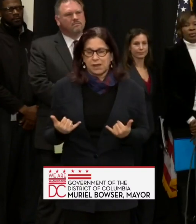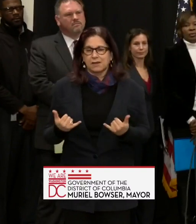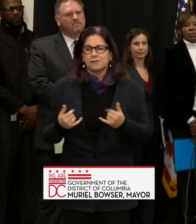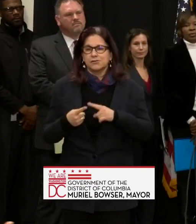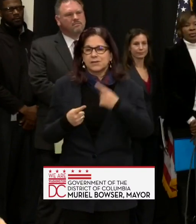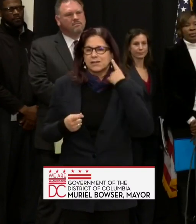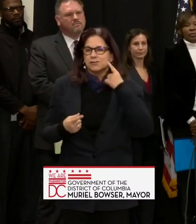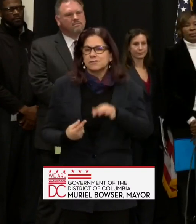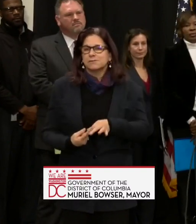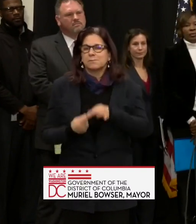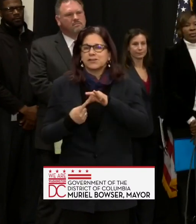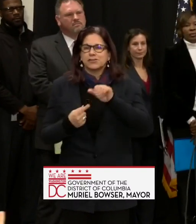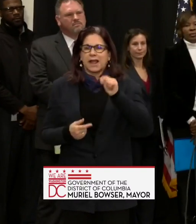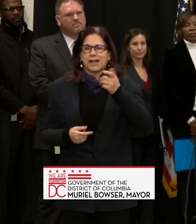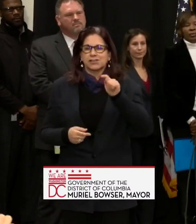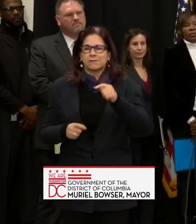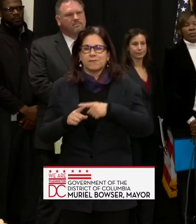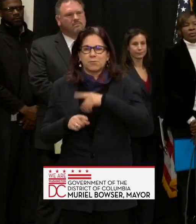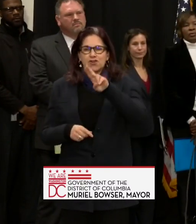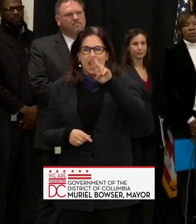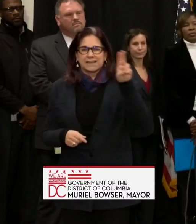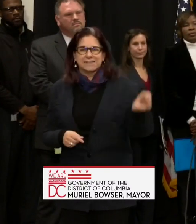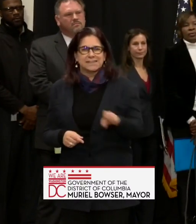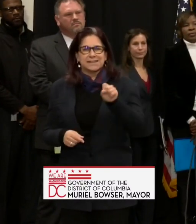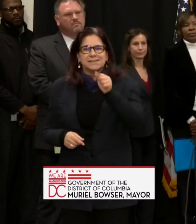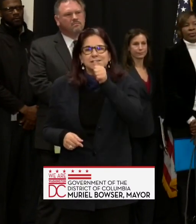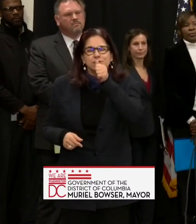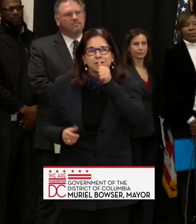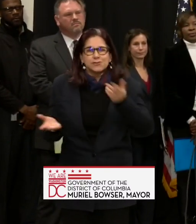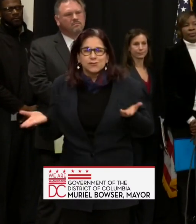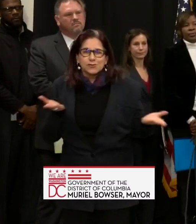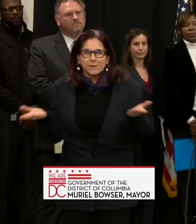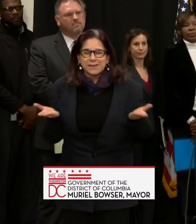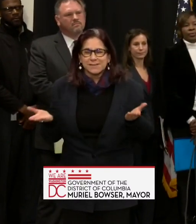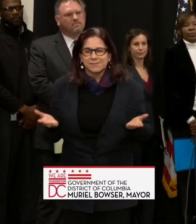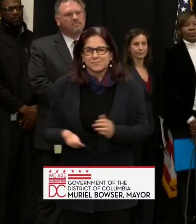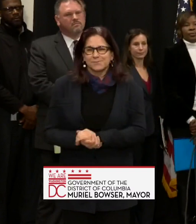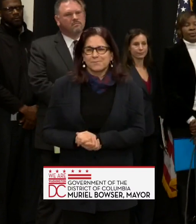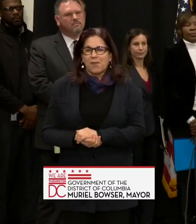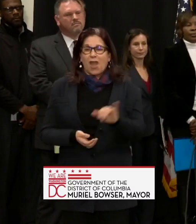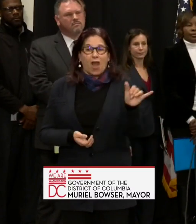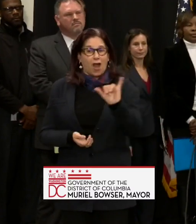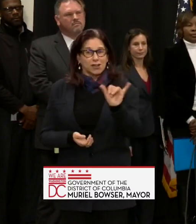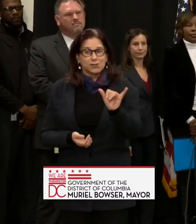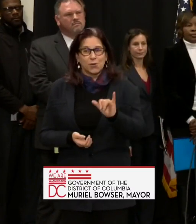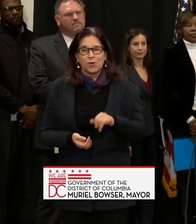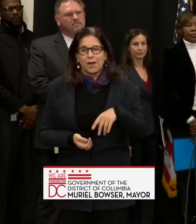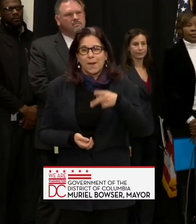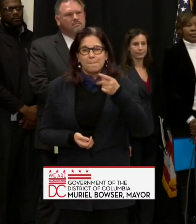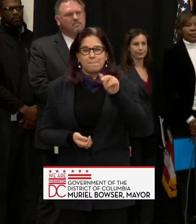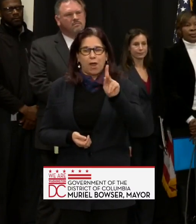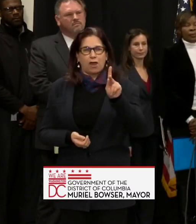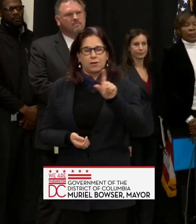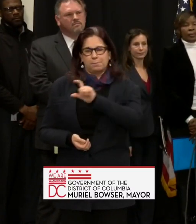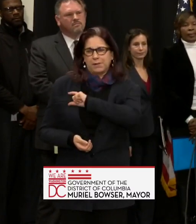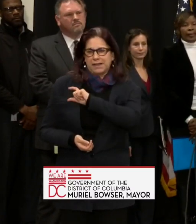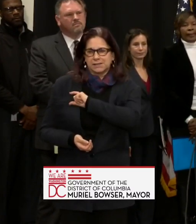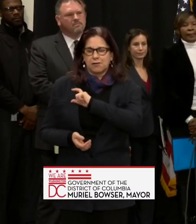THE UNITED STATES SECRET SERVICE AS WELL AS PARK POLICE REPRESENTATIVES AND REPRESENTATIVES FROM THE FEDERAL